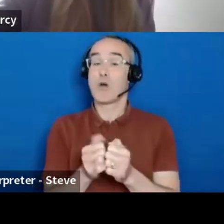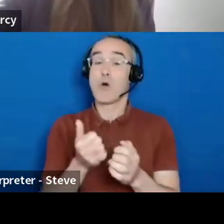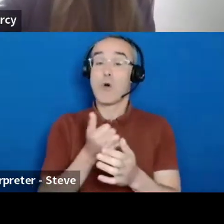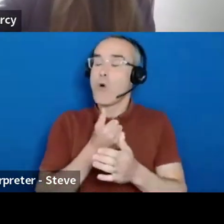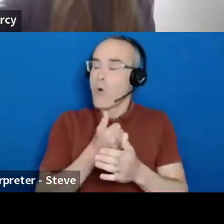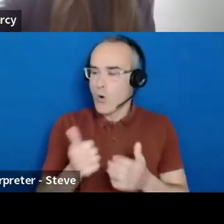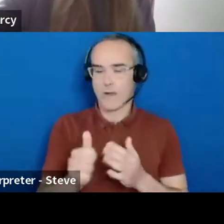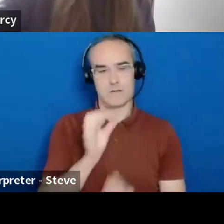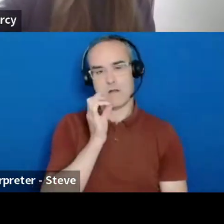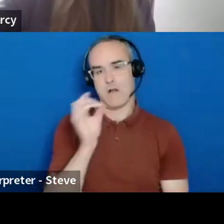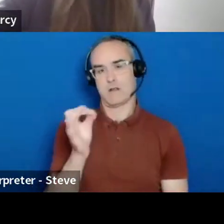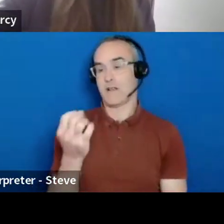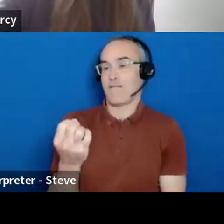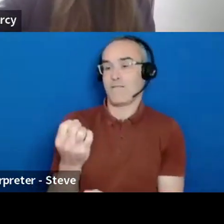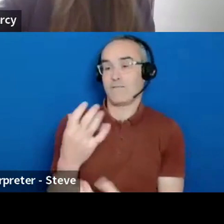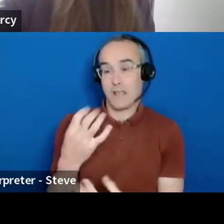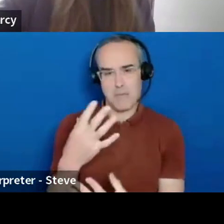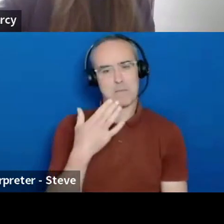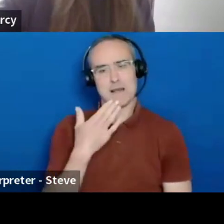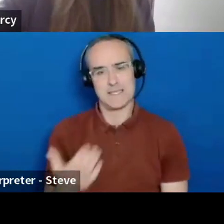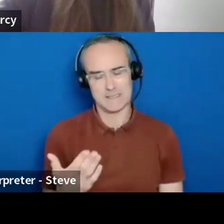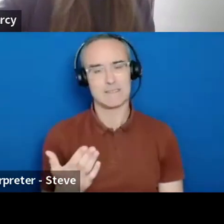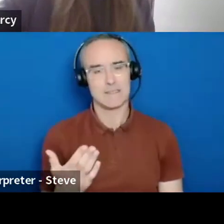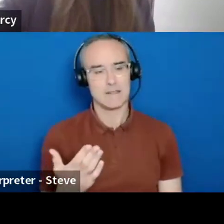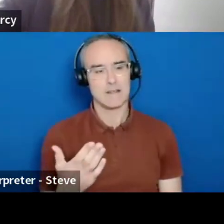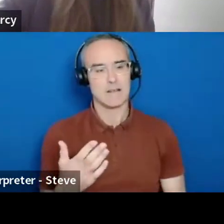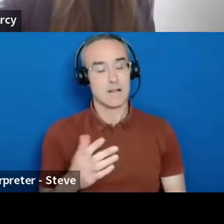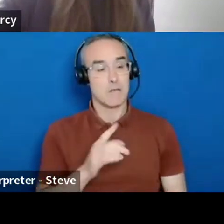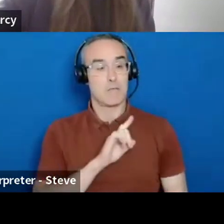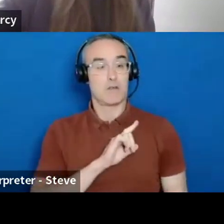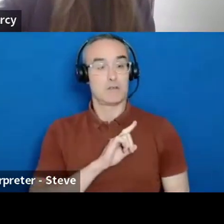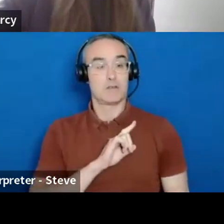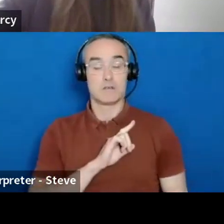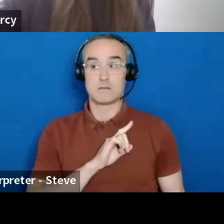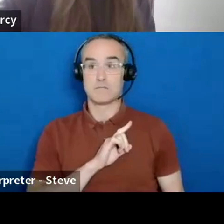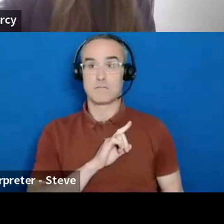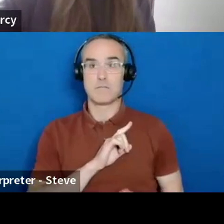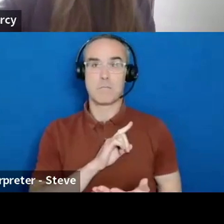And and I think, you know, it, it's one of those, it's one of those things that